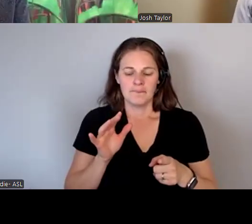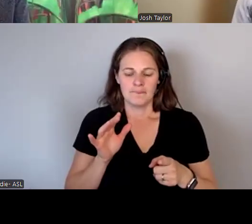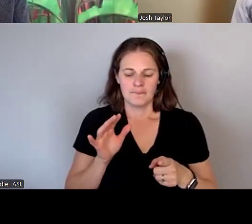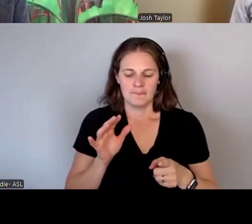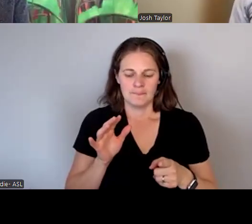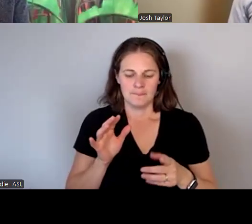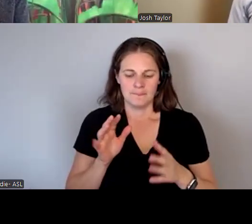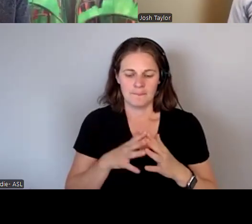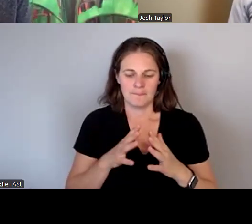The, um